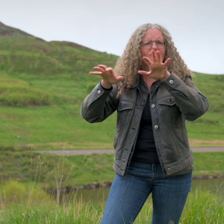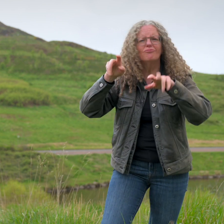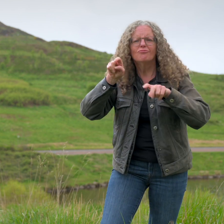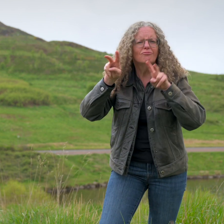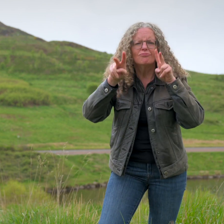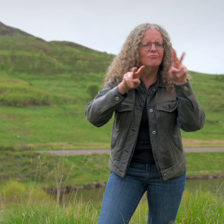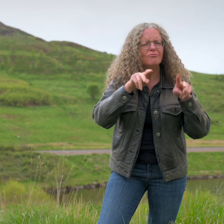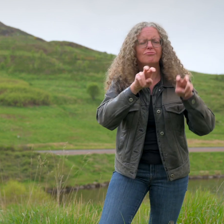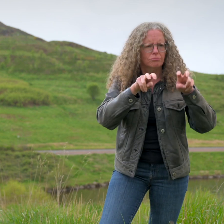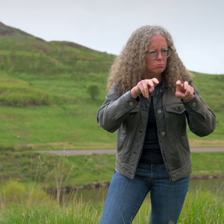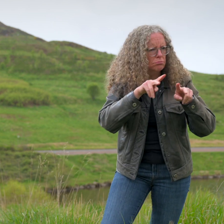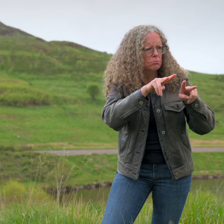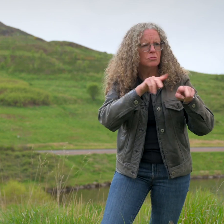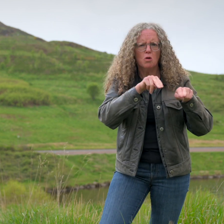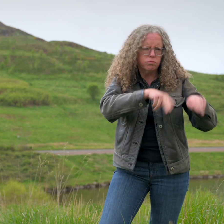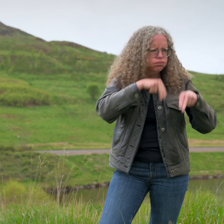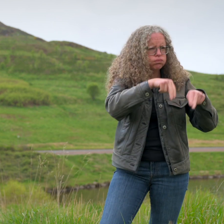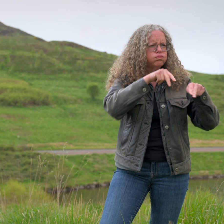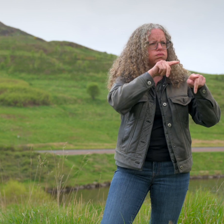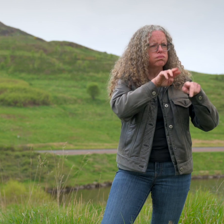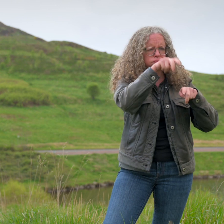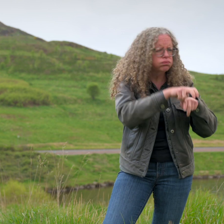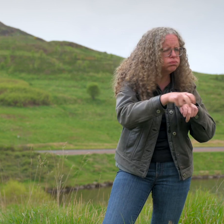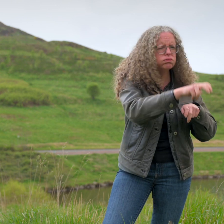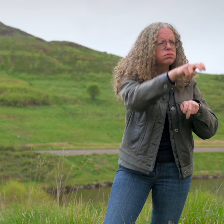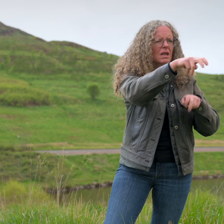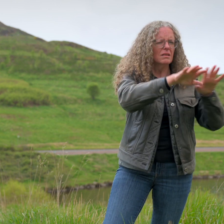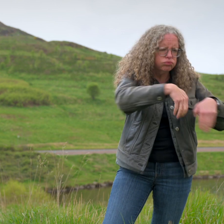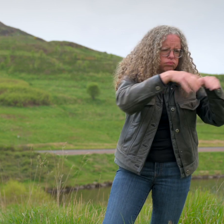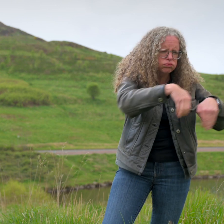They investigated every nook and cranny. The dog was charging around frantically